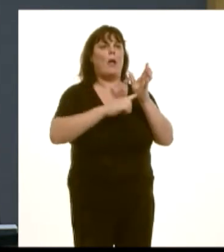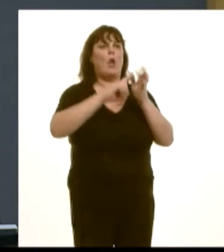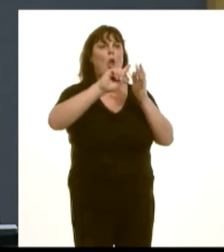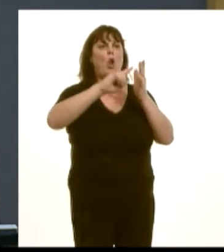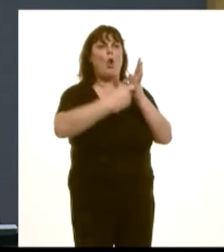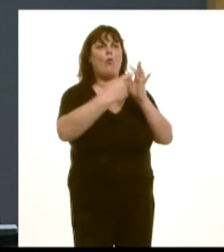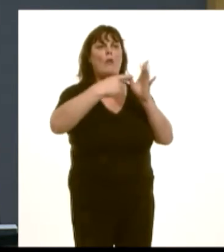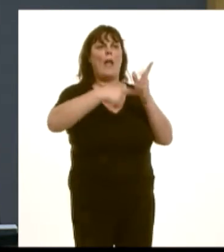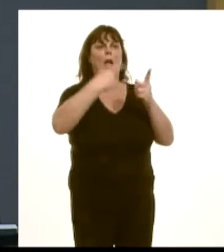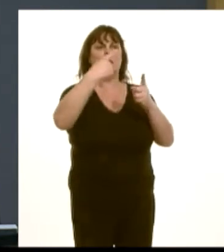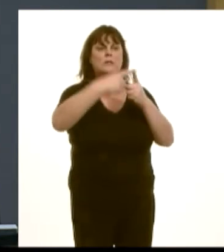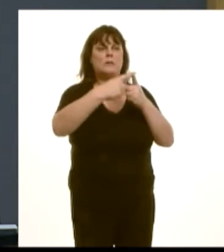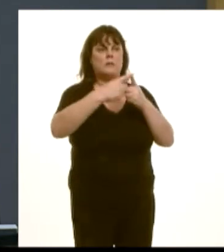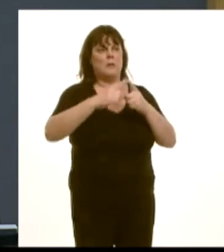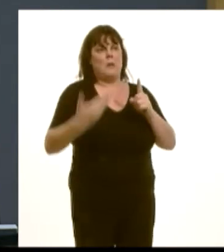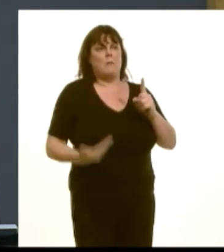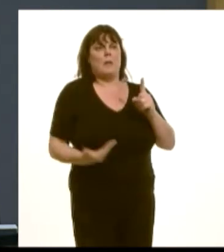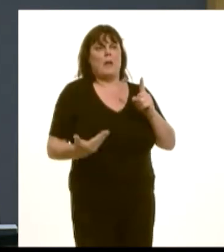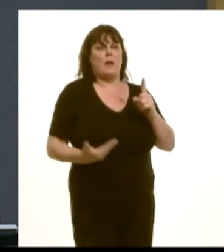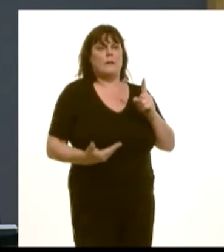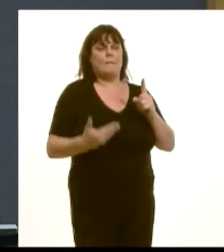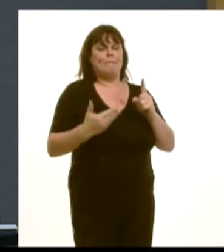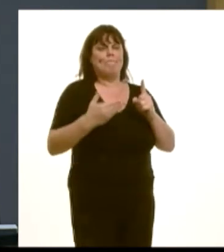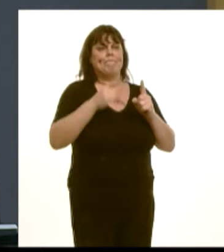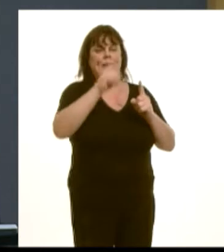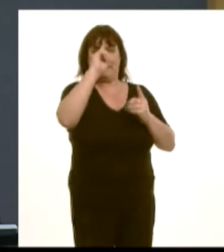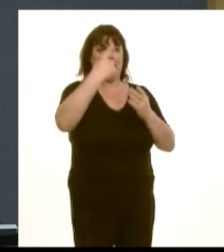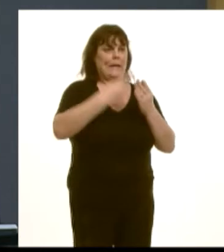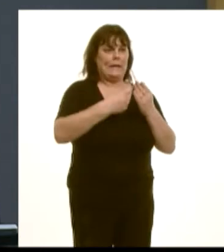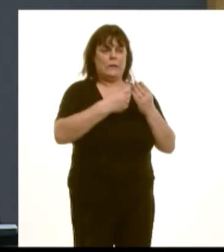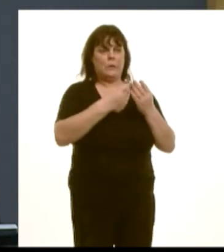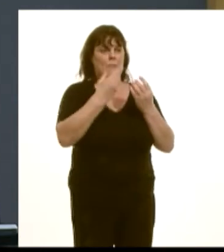in my constituency of Cardiff North, decided to leave Cardiff North to go overseas, that